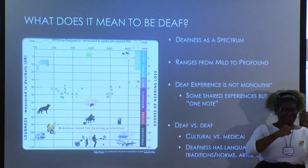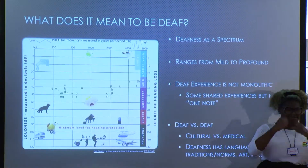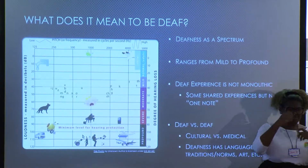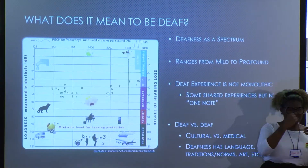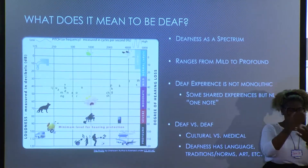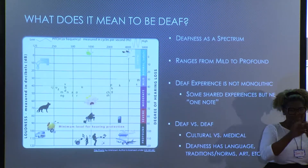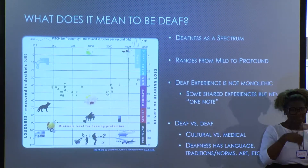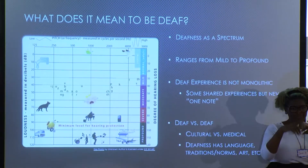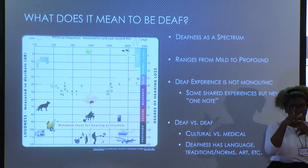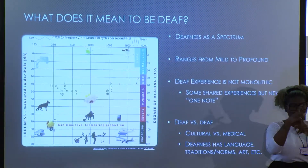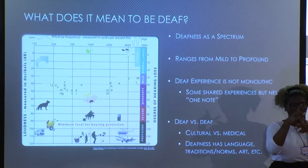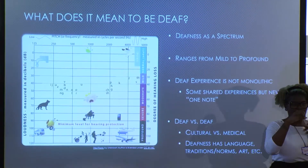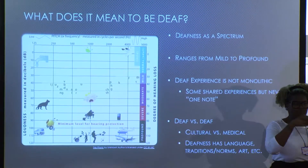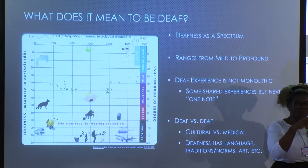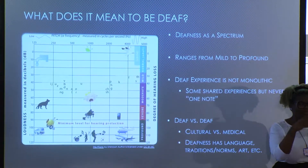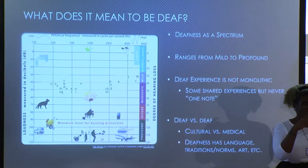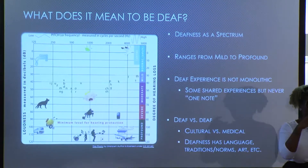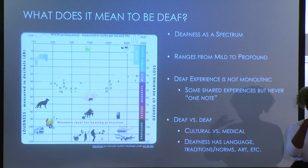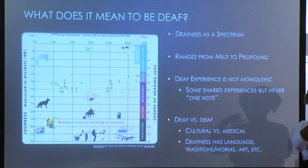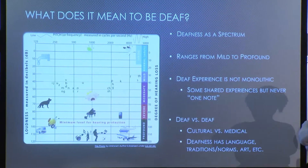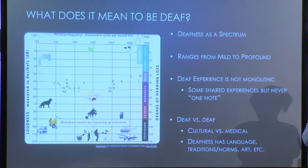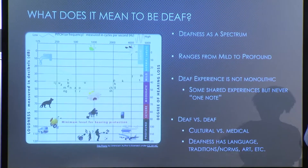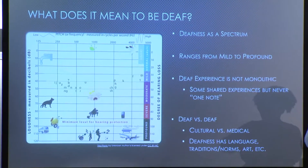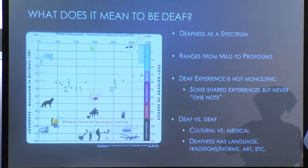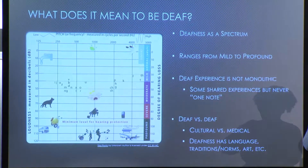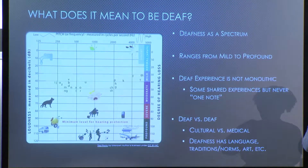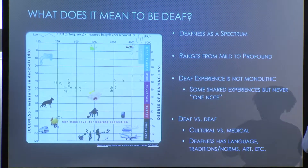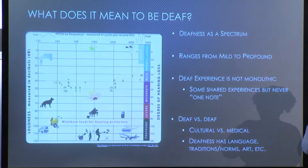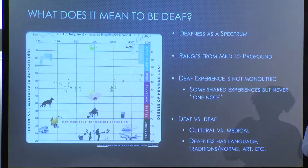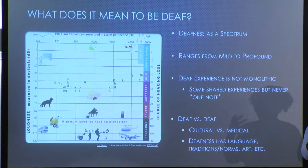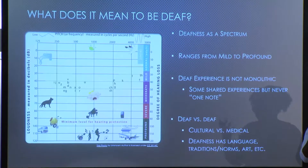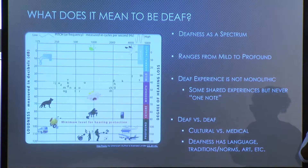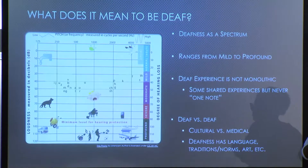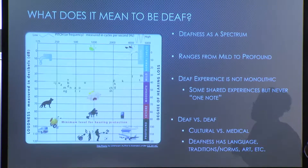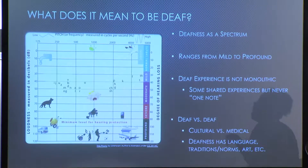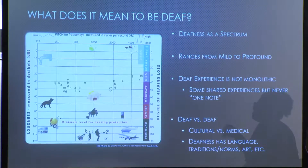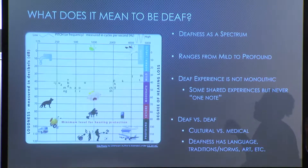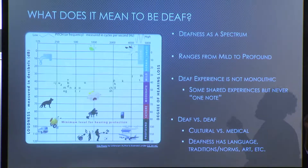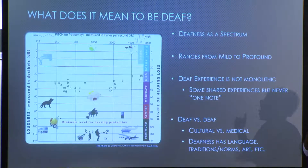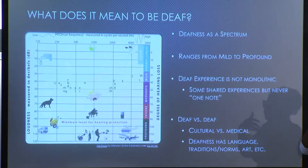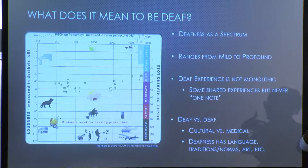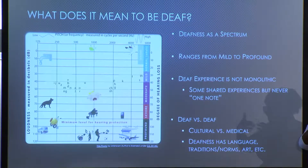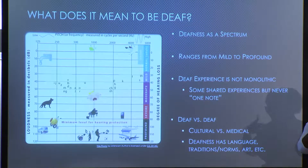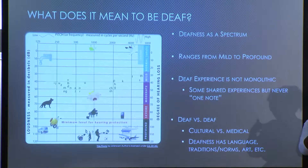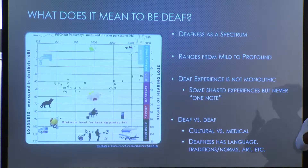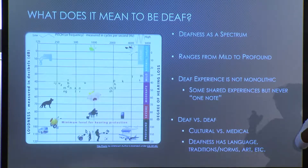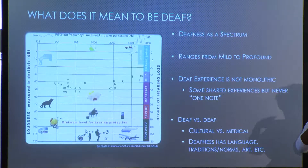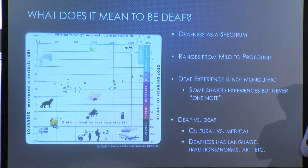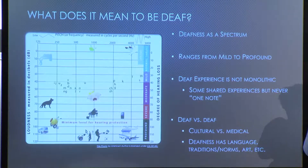misses a certain bit of audio information, and they may miss some aspects of spoken English.